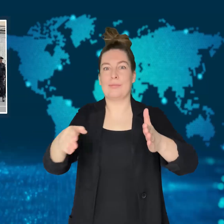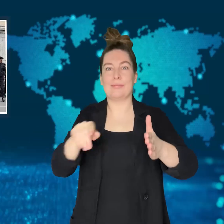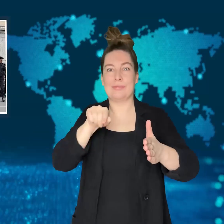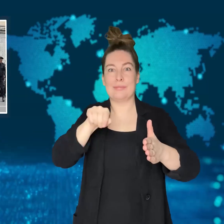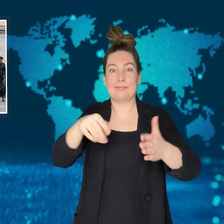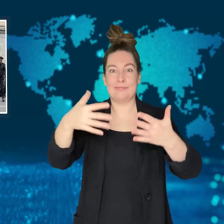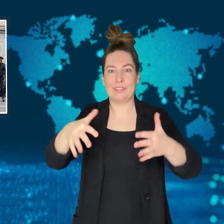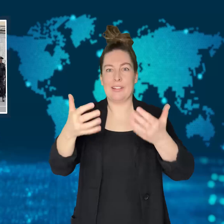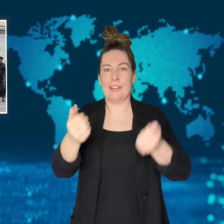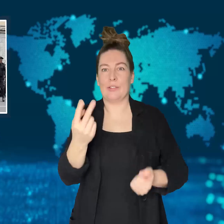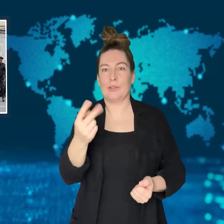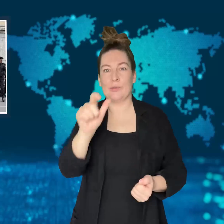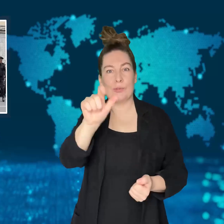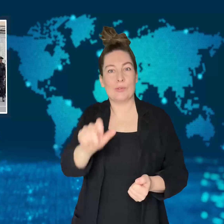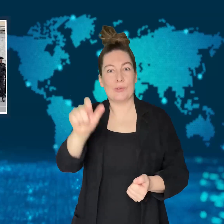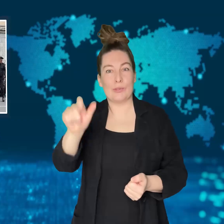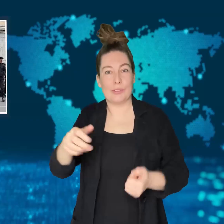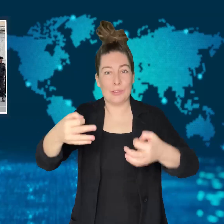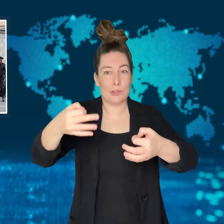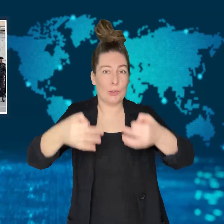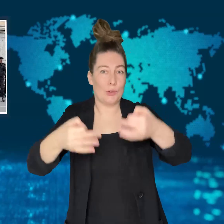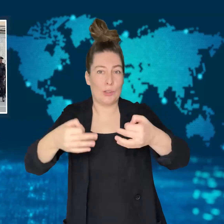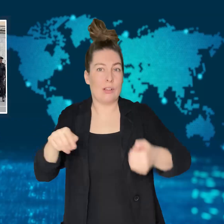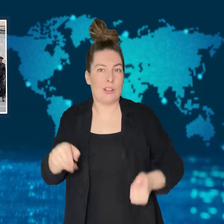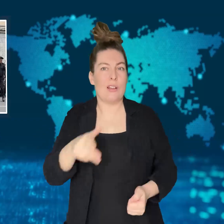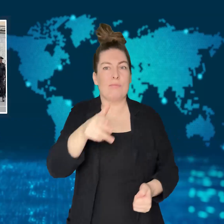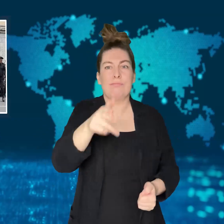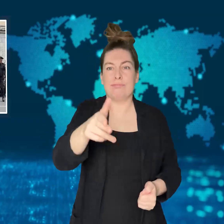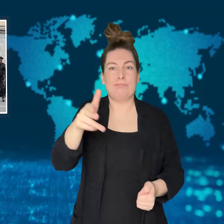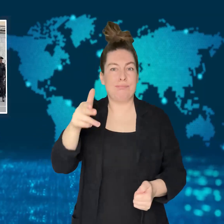the room the judges were in